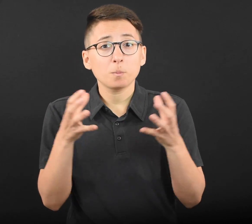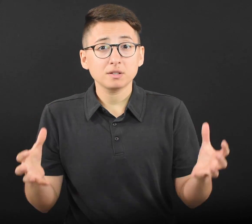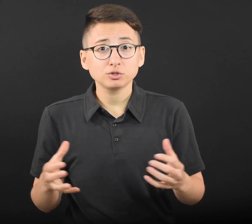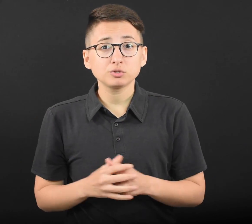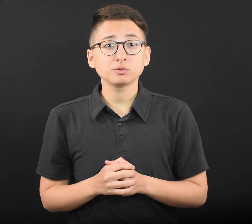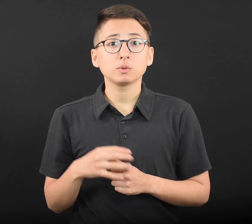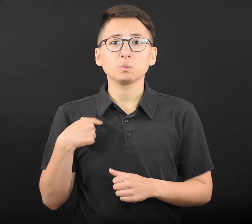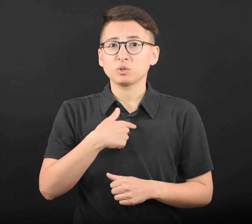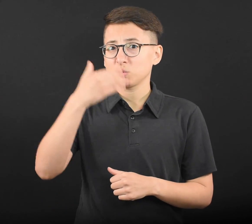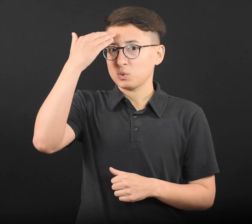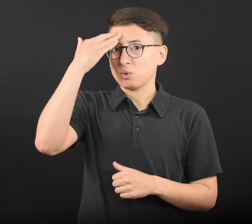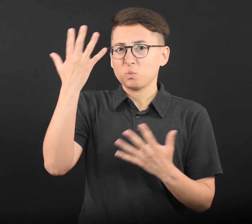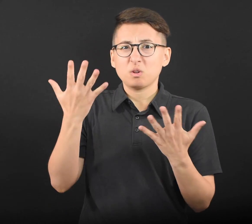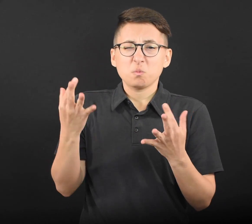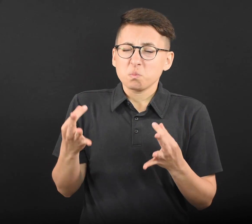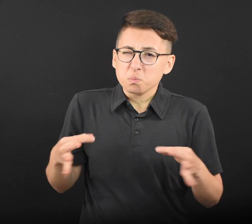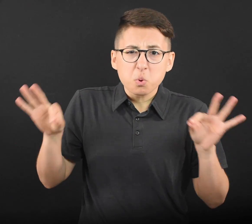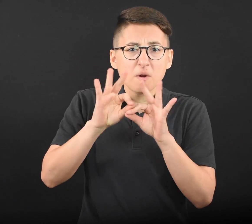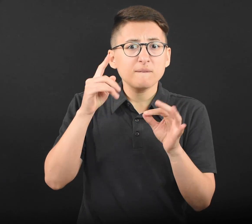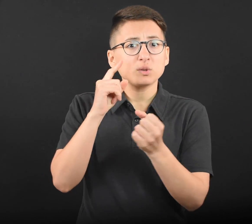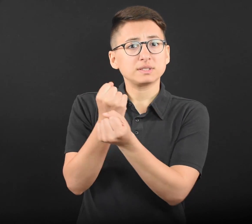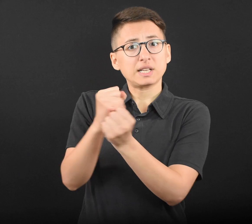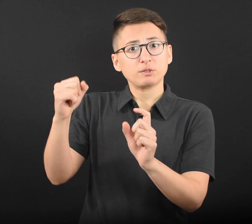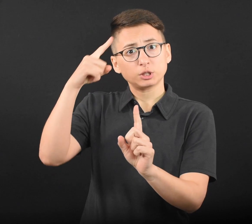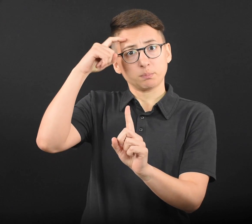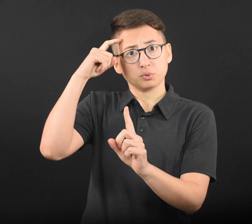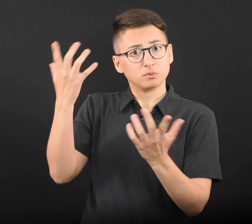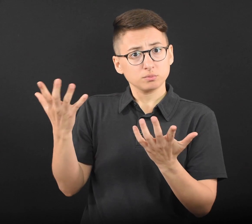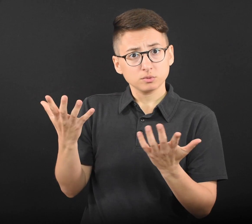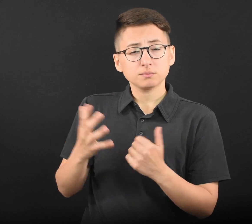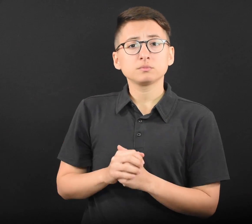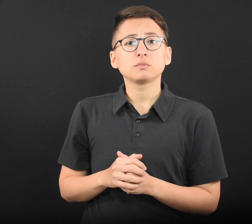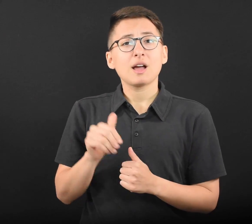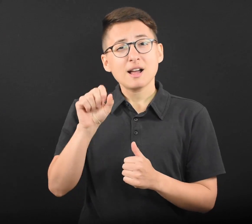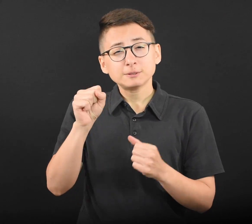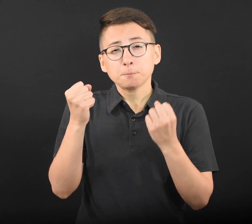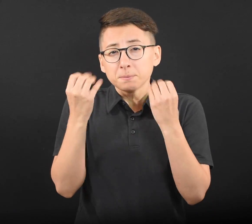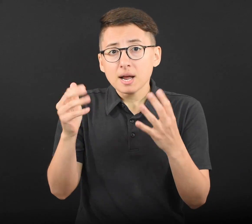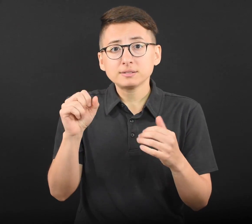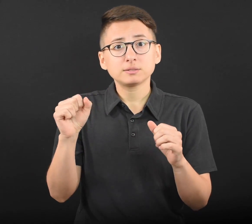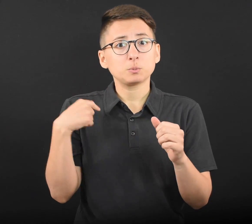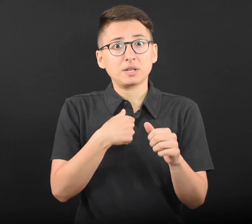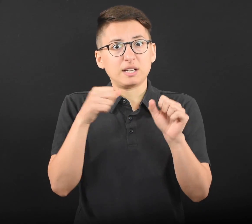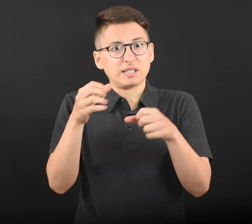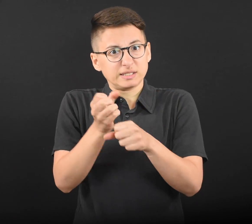“And we know the key to getting back safely is making sure as many Minnesotans are vaccinated